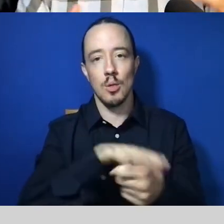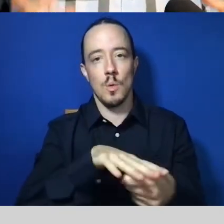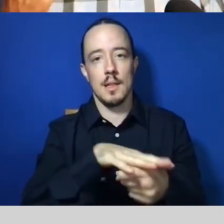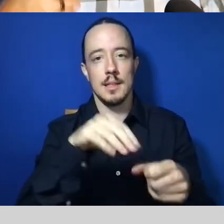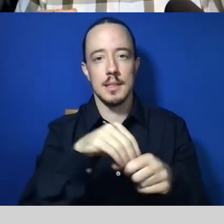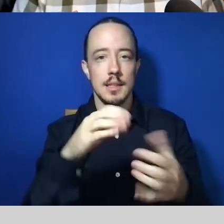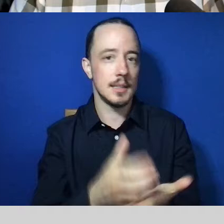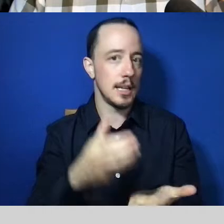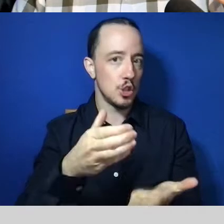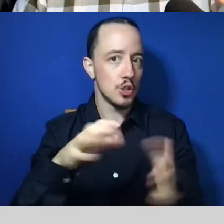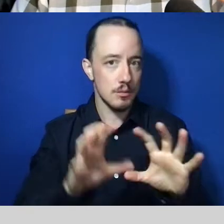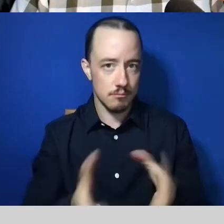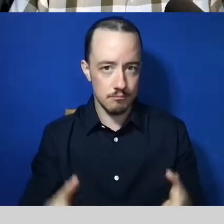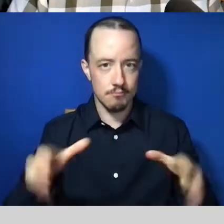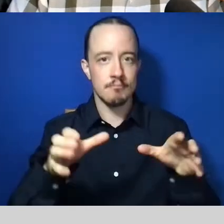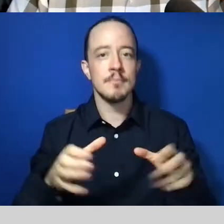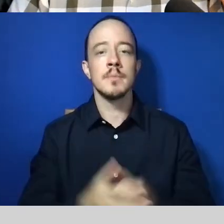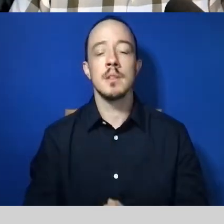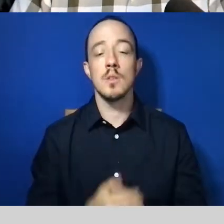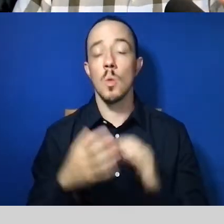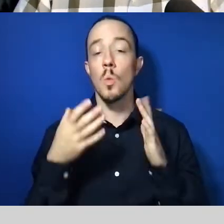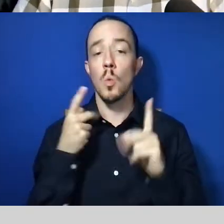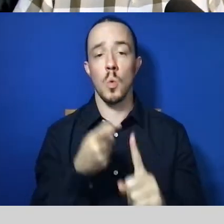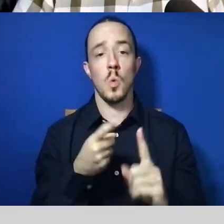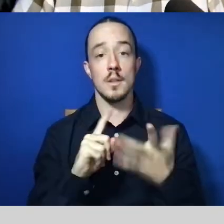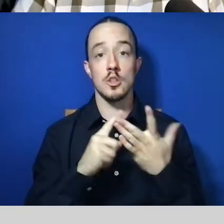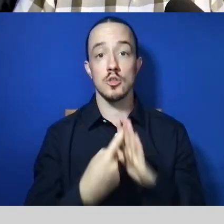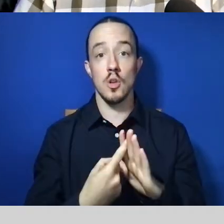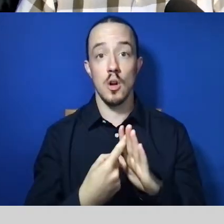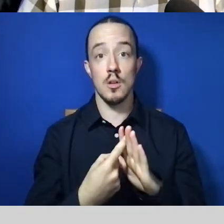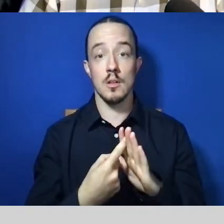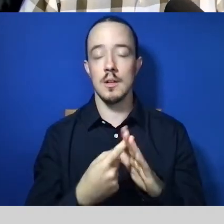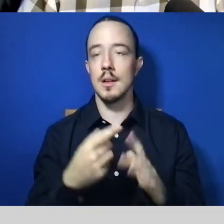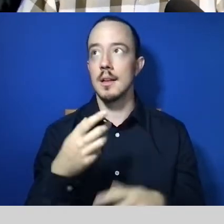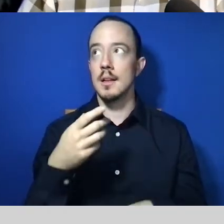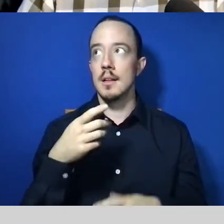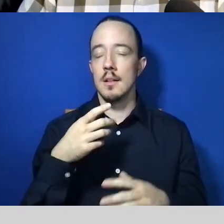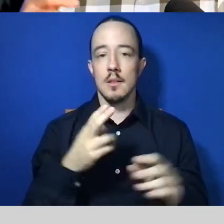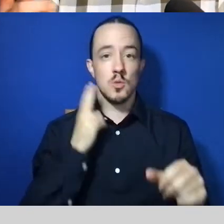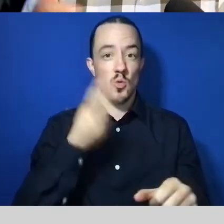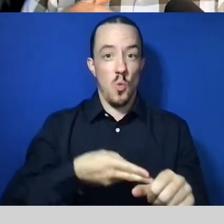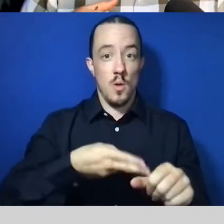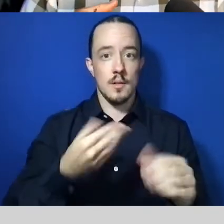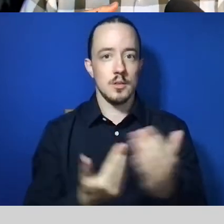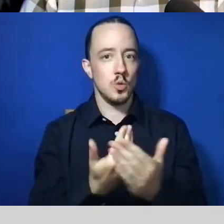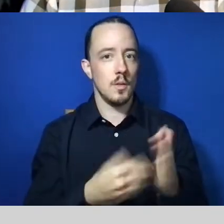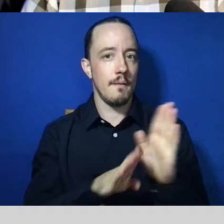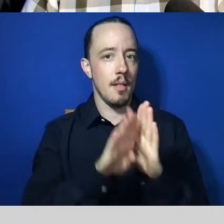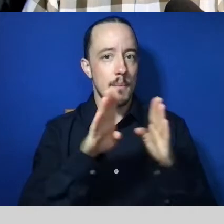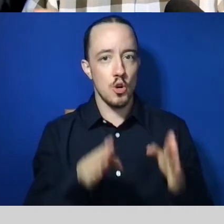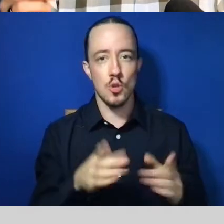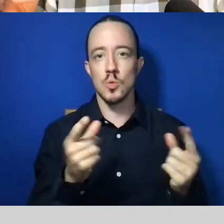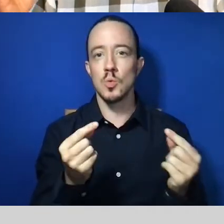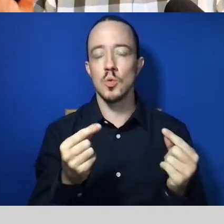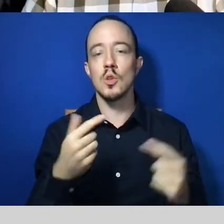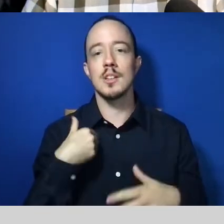The goal being to get started onboarding as a new developer on this project, you can just git clone the repository,